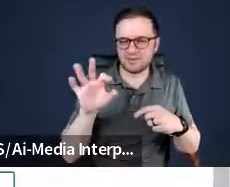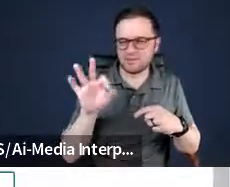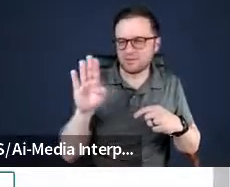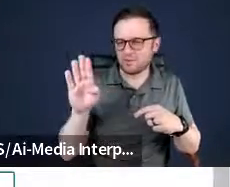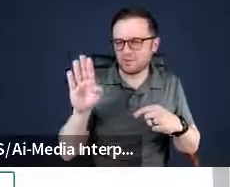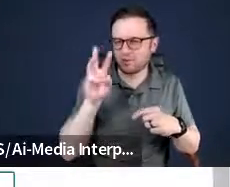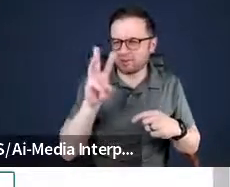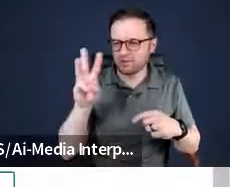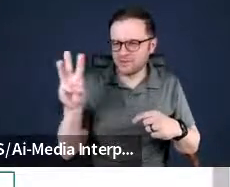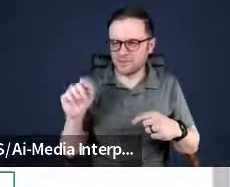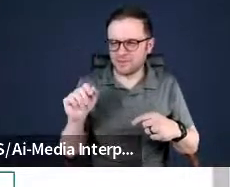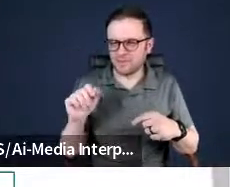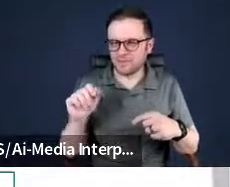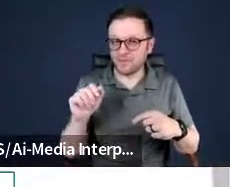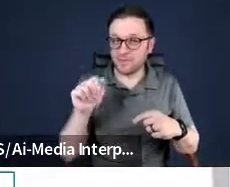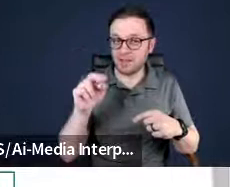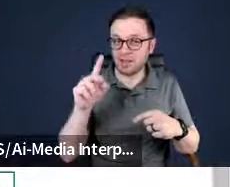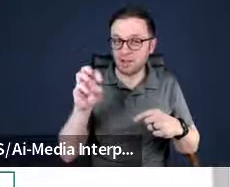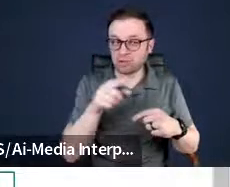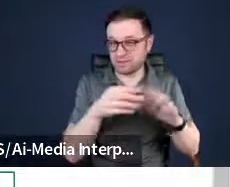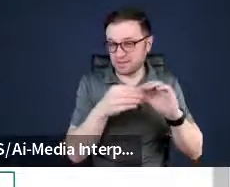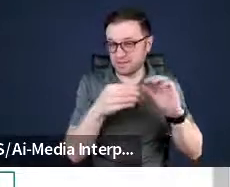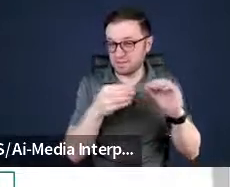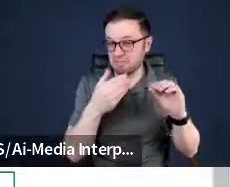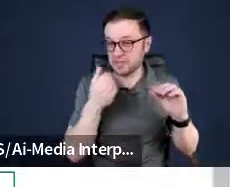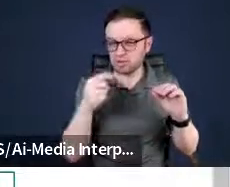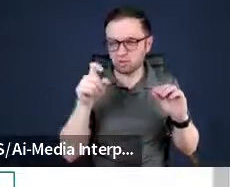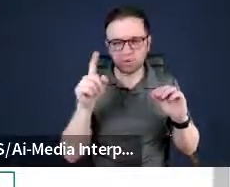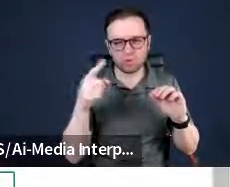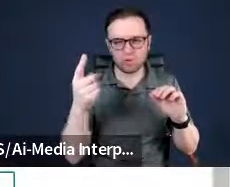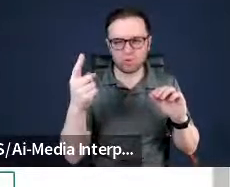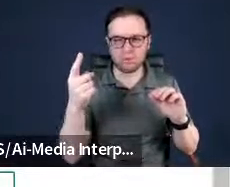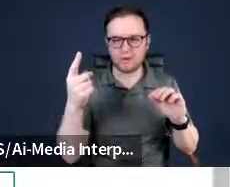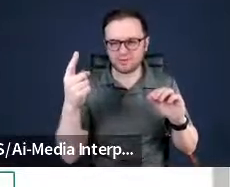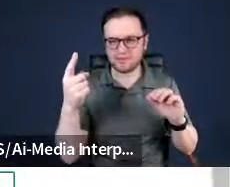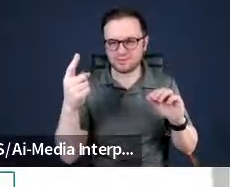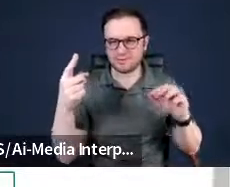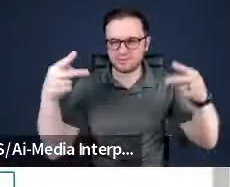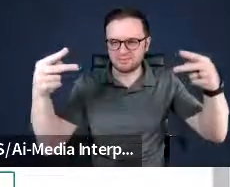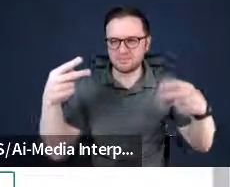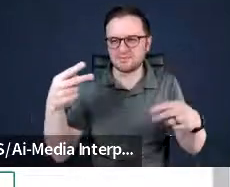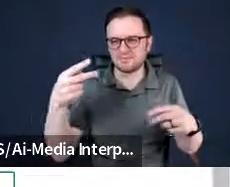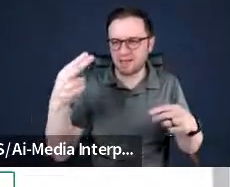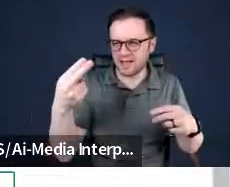on the website for the national Federation of the blind. As Andrew said, best practices, there should only be